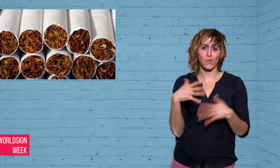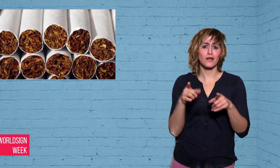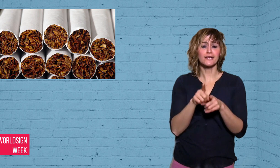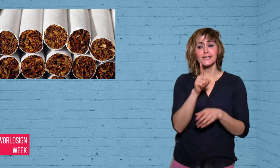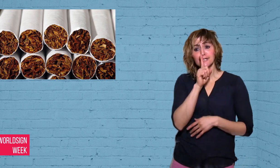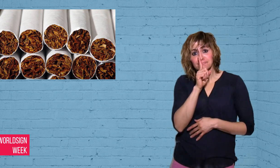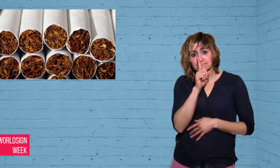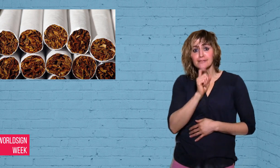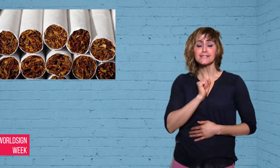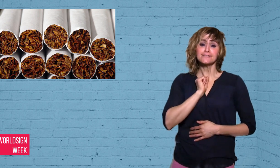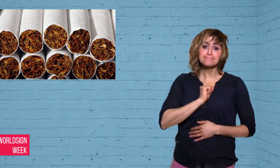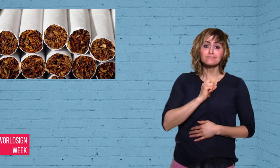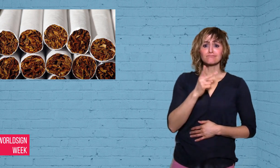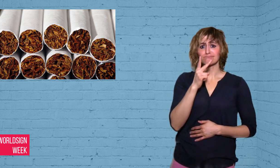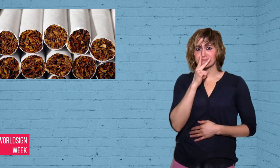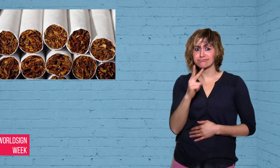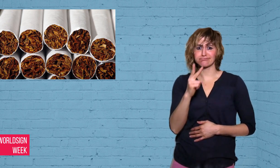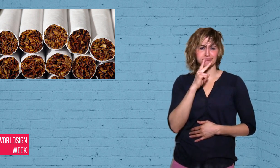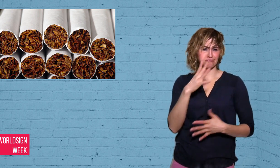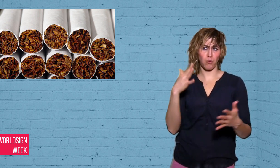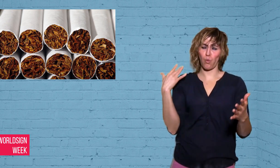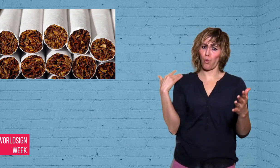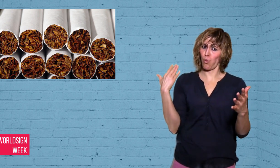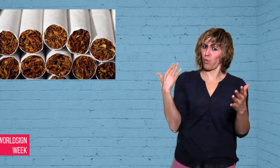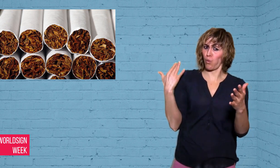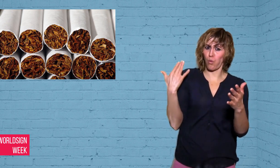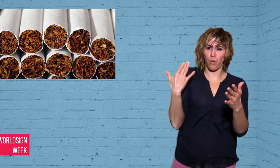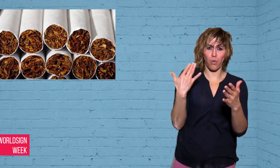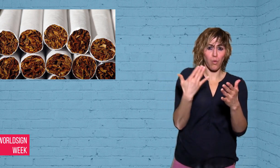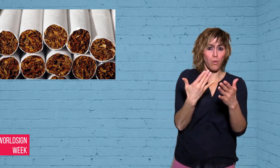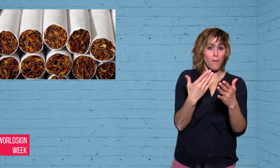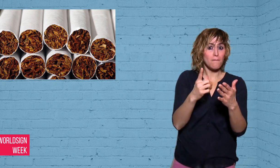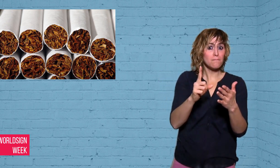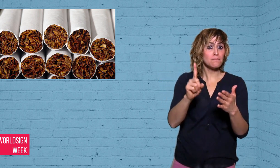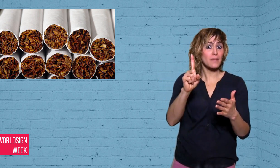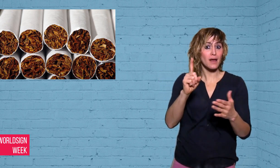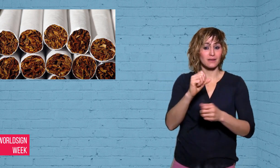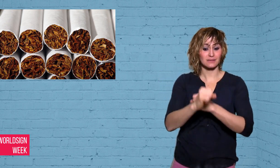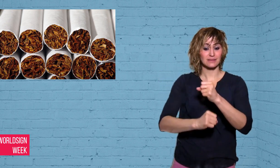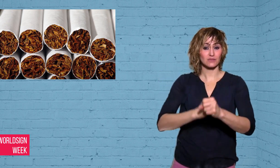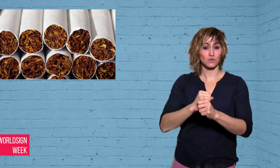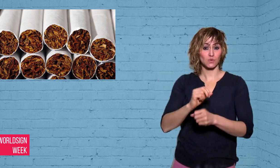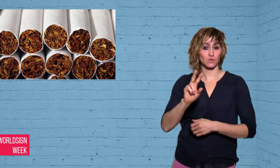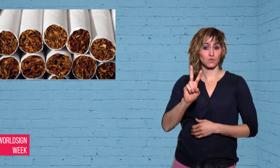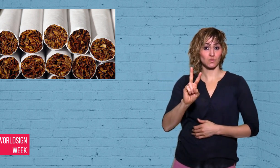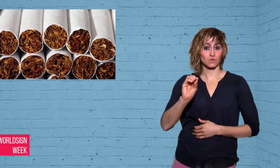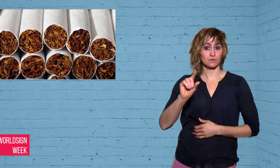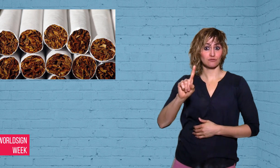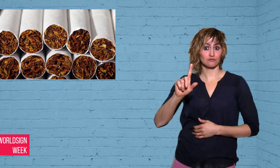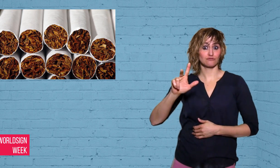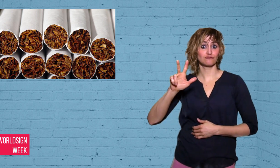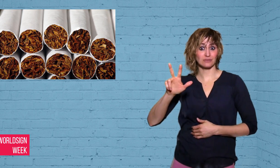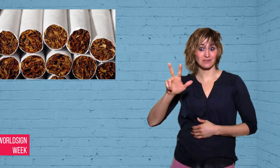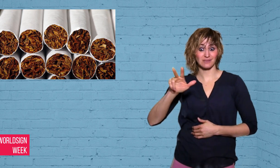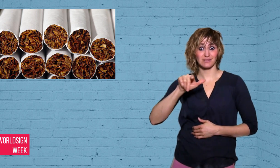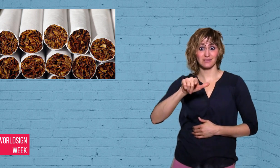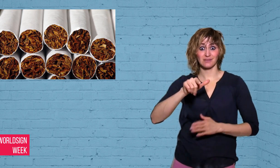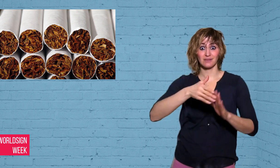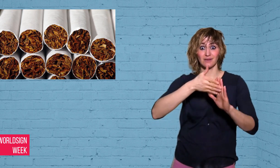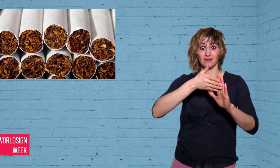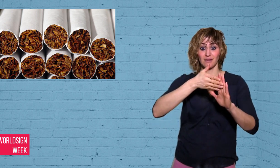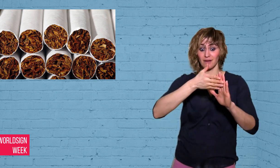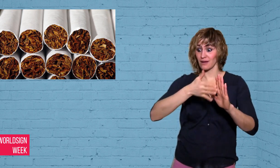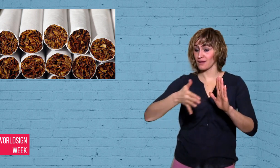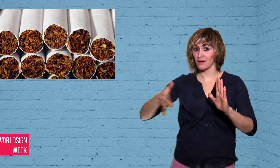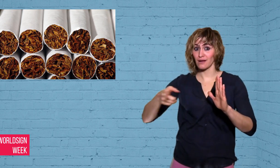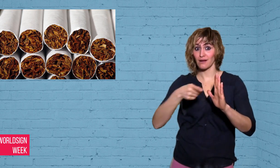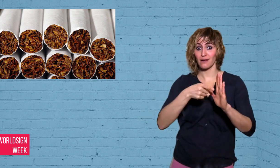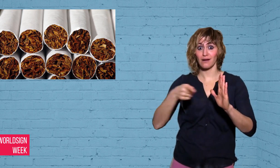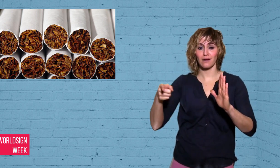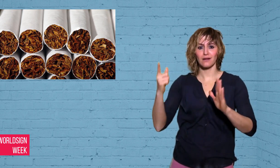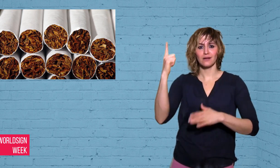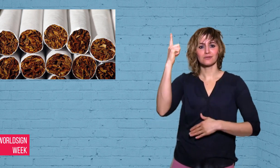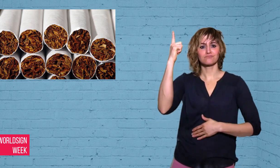Russia had tolerated smoking for a long time,